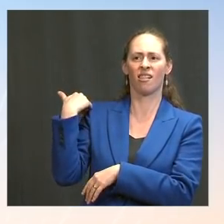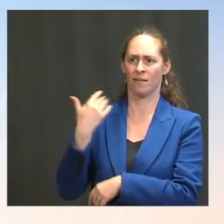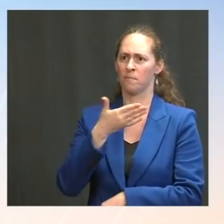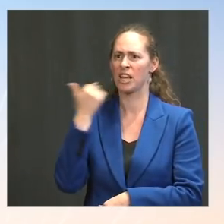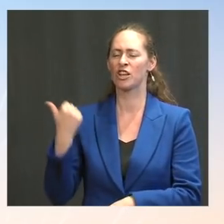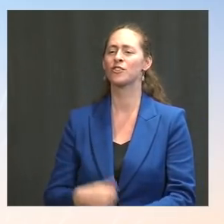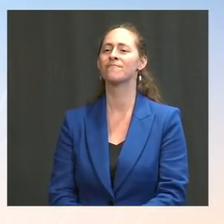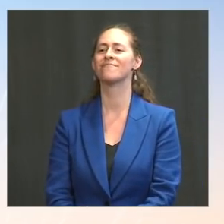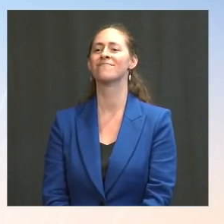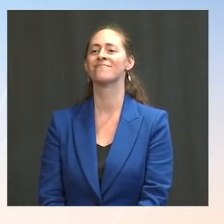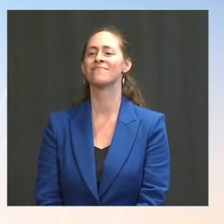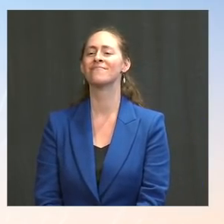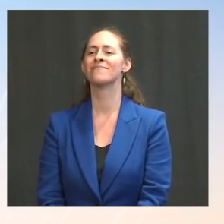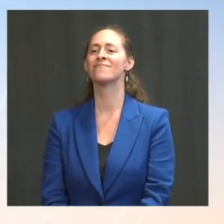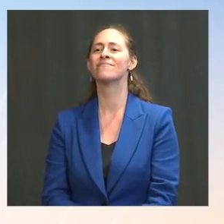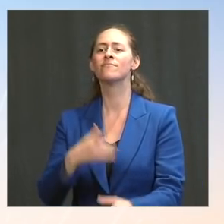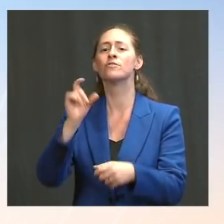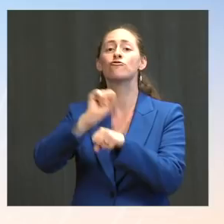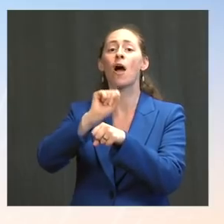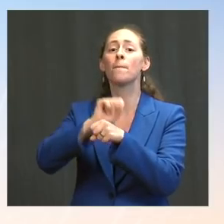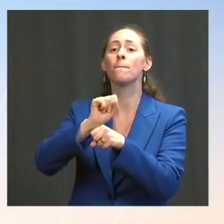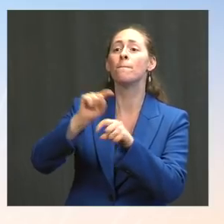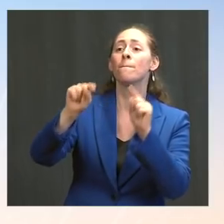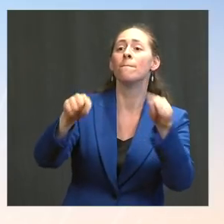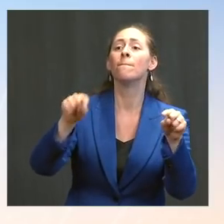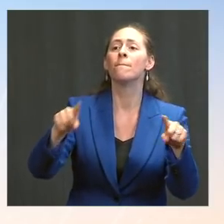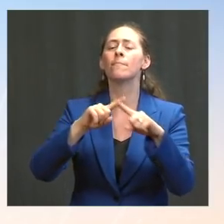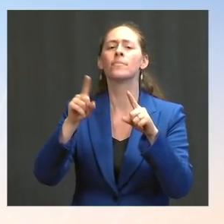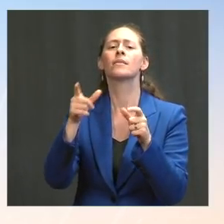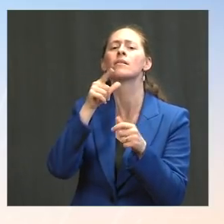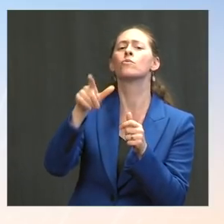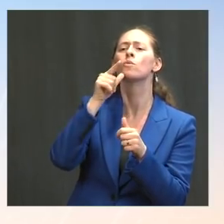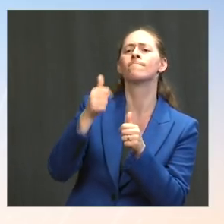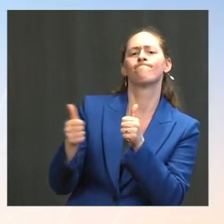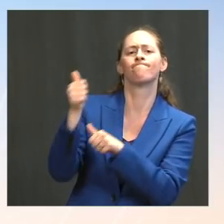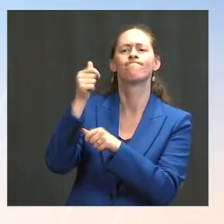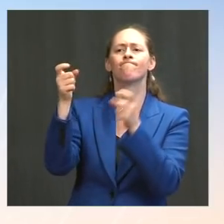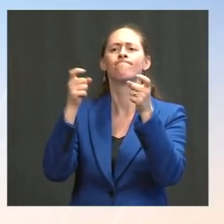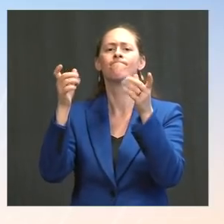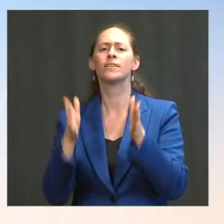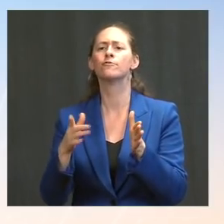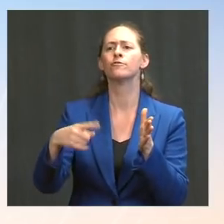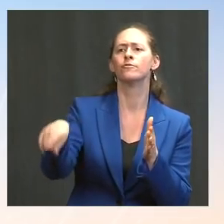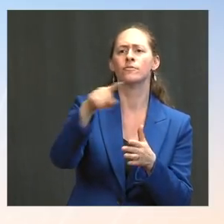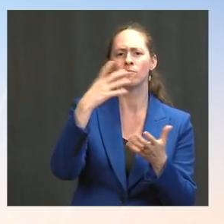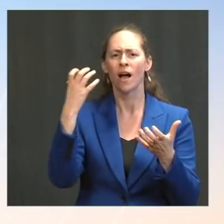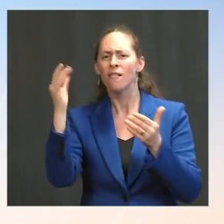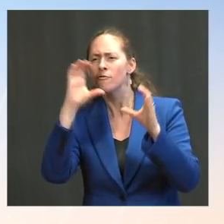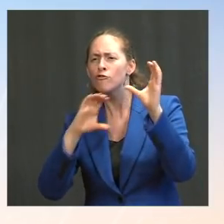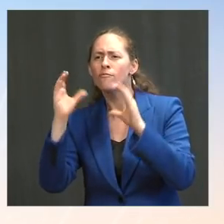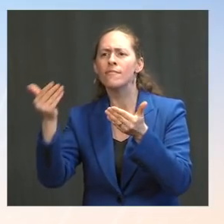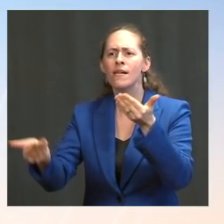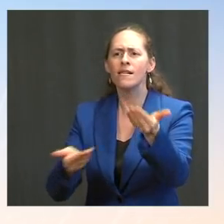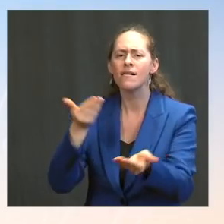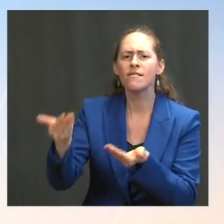as employers are increasingly looking for employment and jobs are plentiful, they are paying higher wages